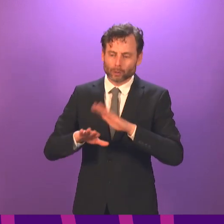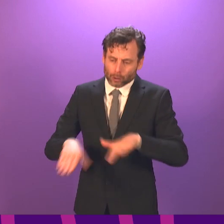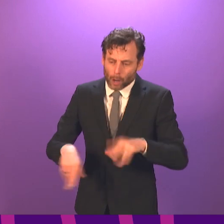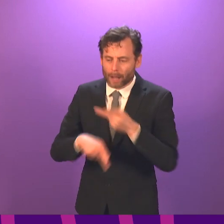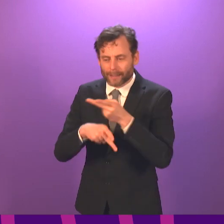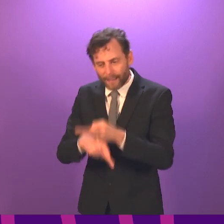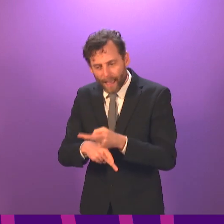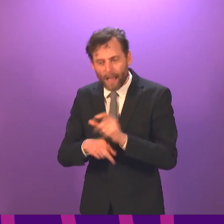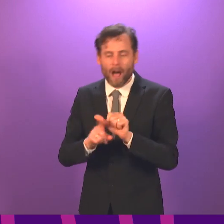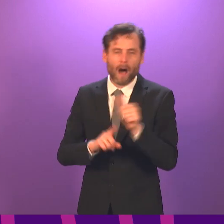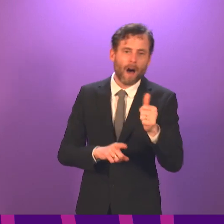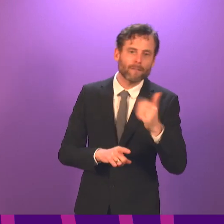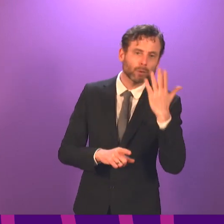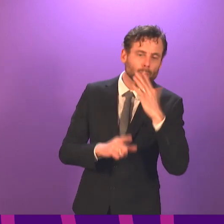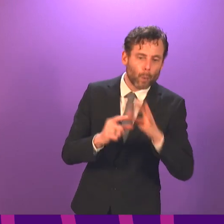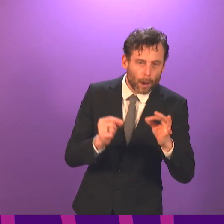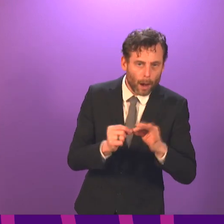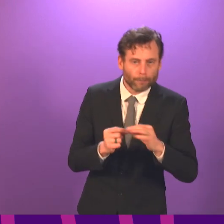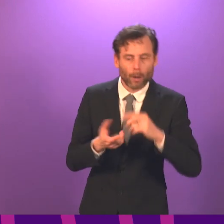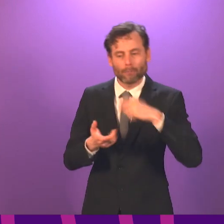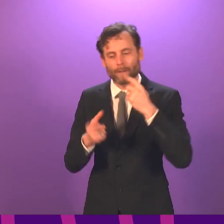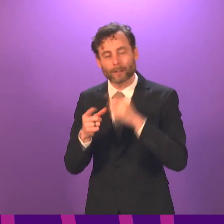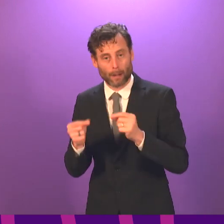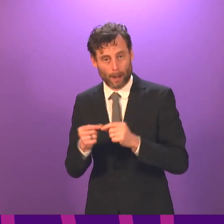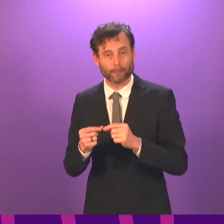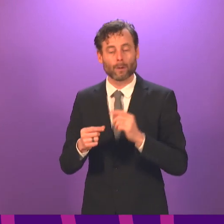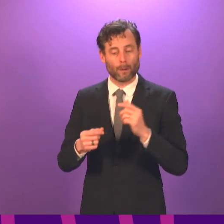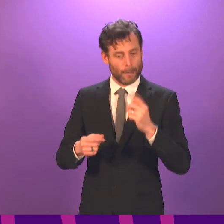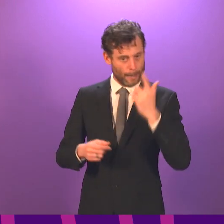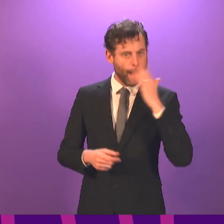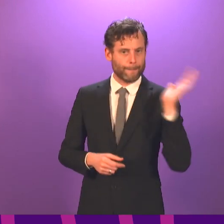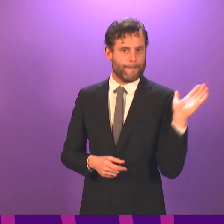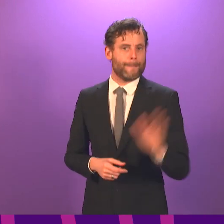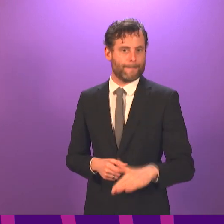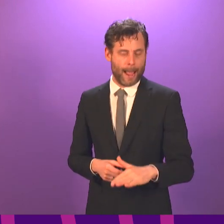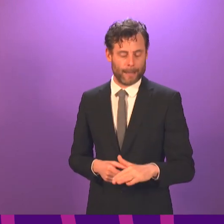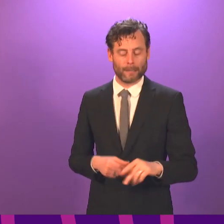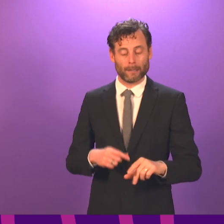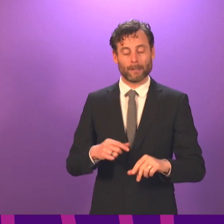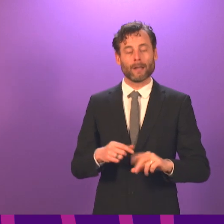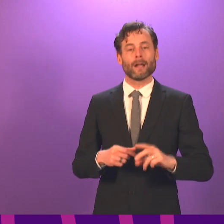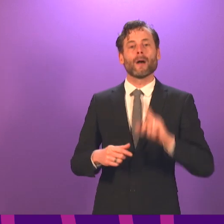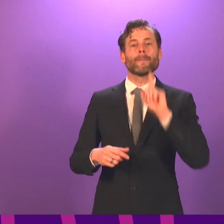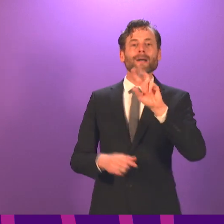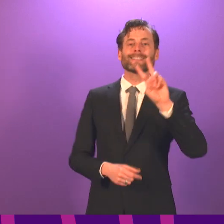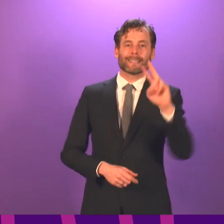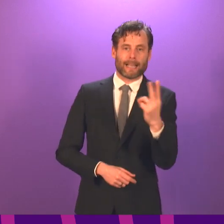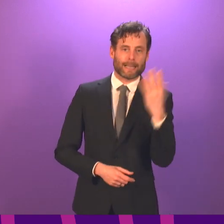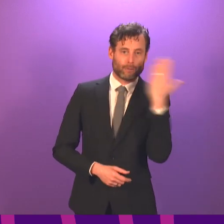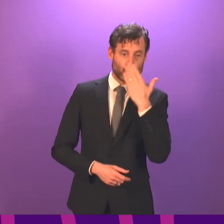including after-school and breakfast clubs. We will also take the next steps in a phased return to secondary school from 15 March,